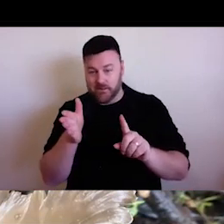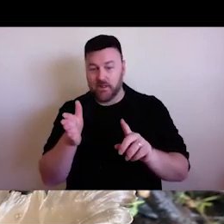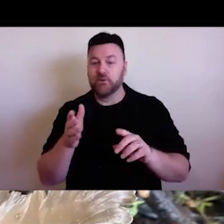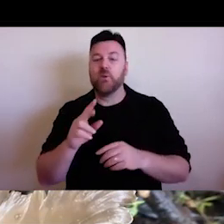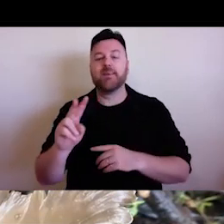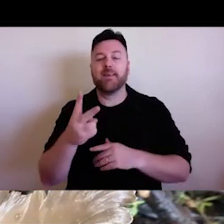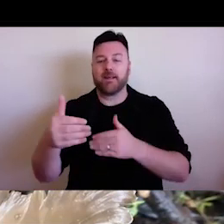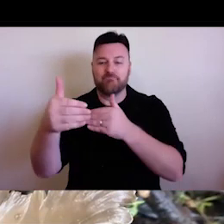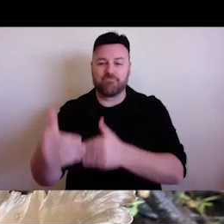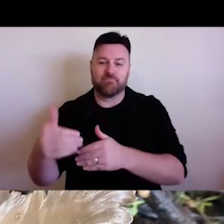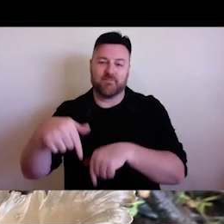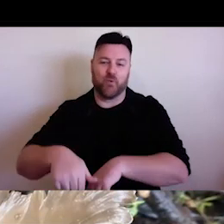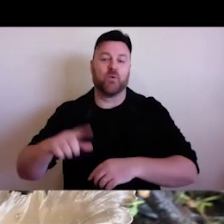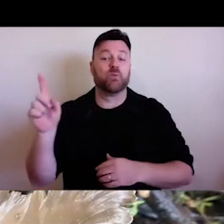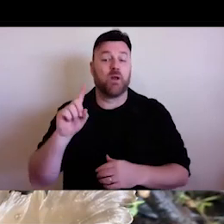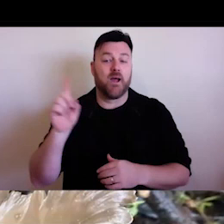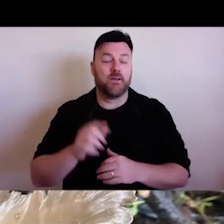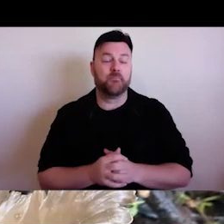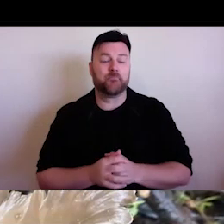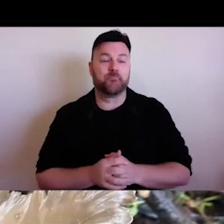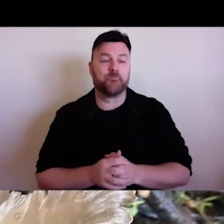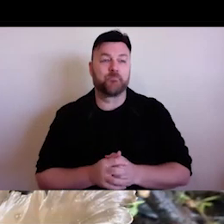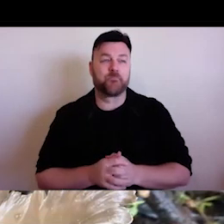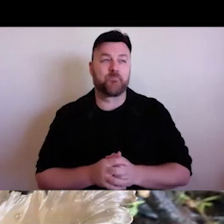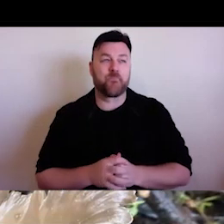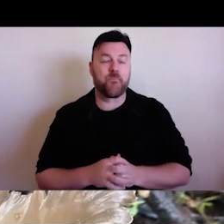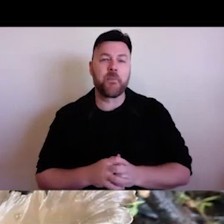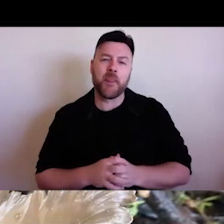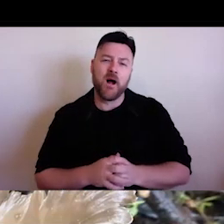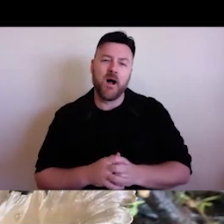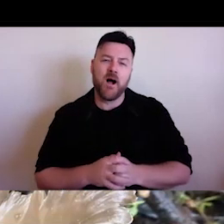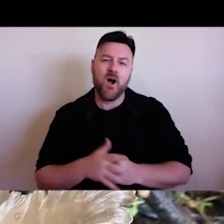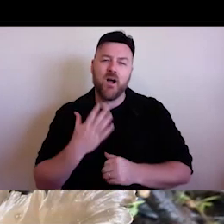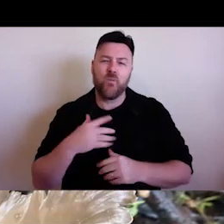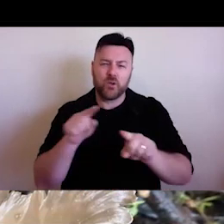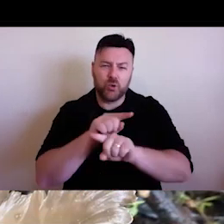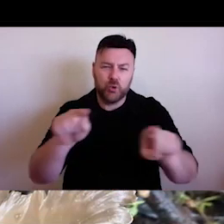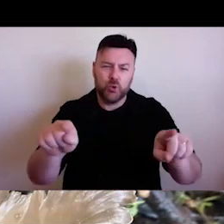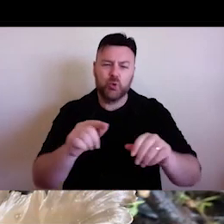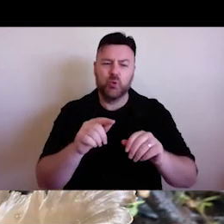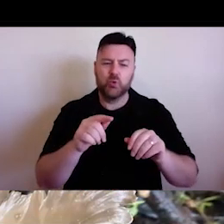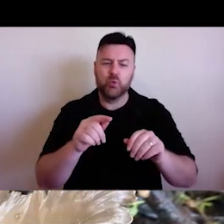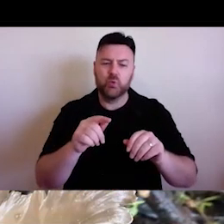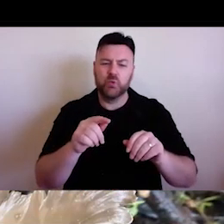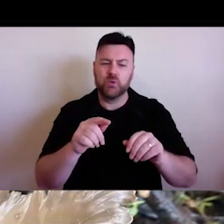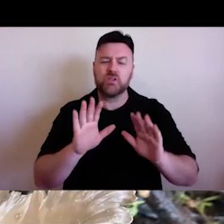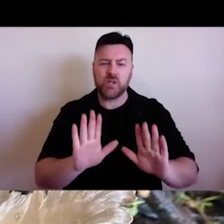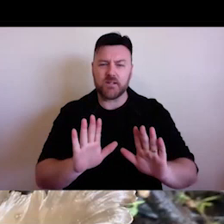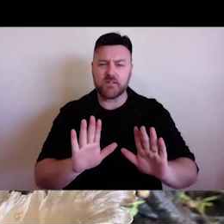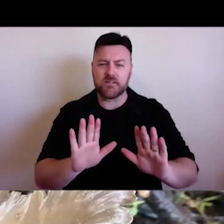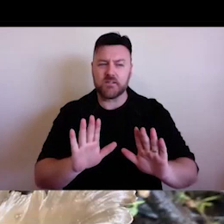webinar, I want you to just take a moment to locate yourself, not only